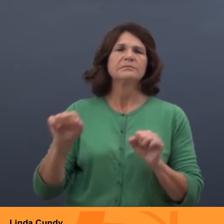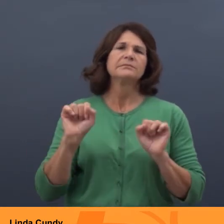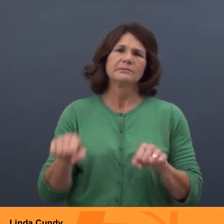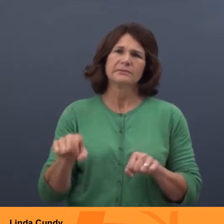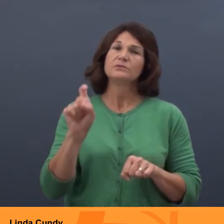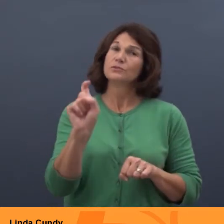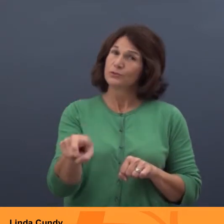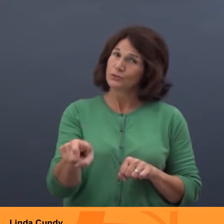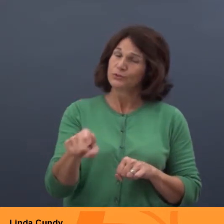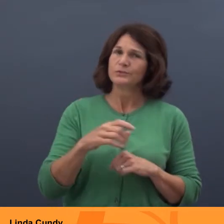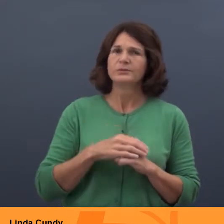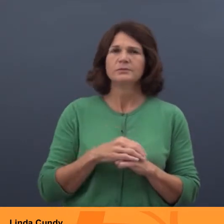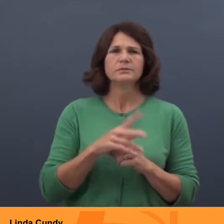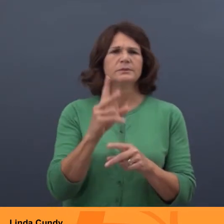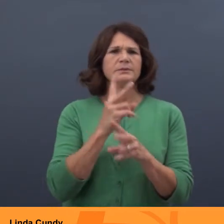do the following: